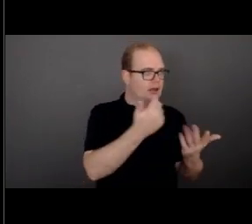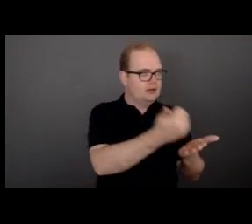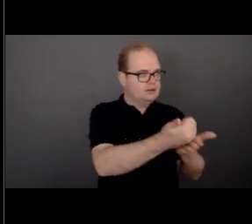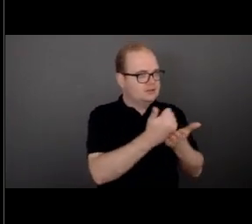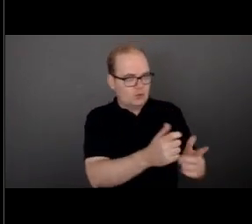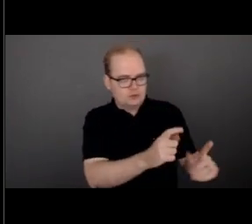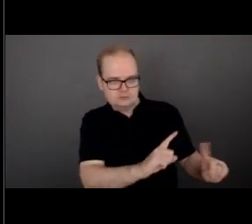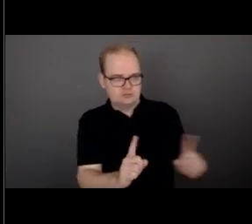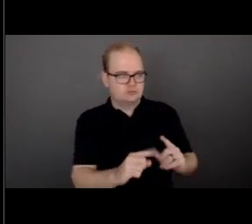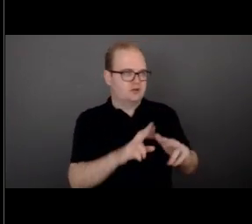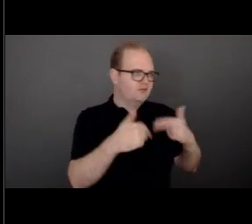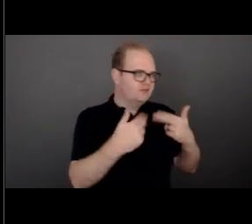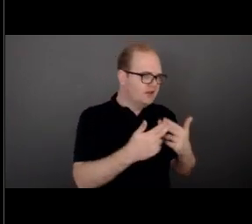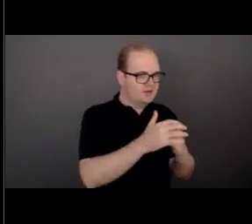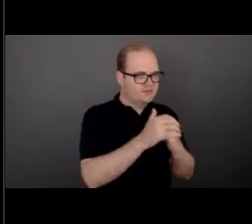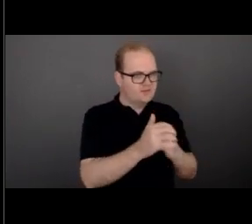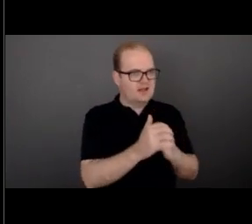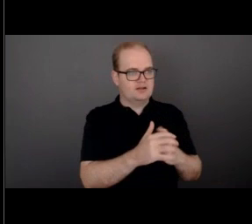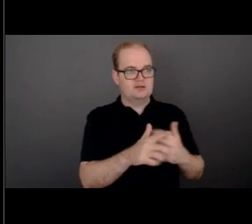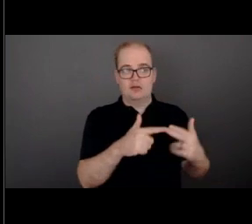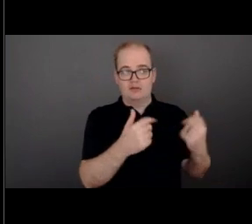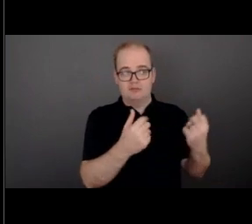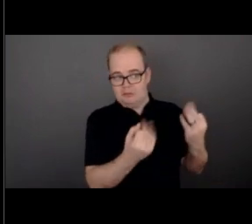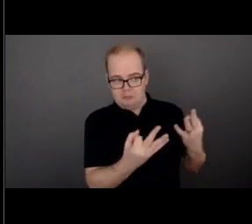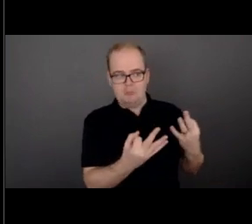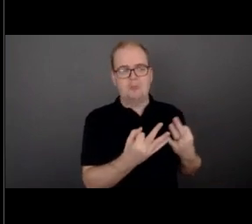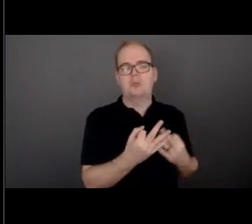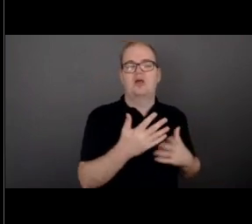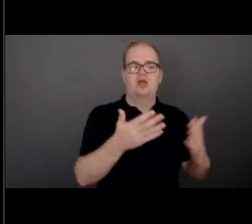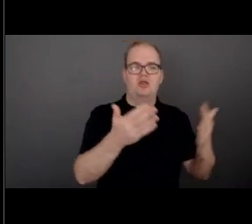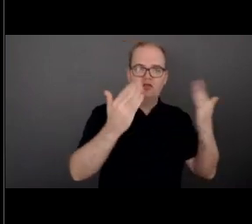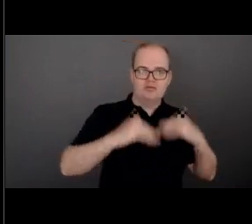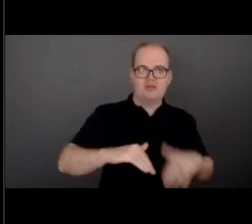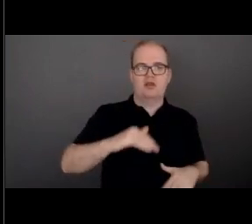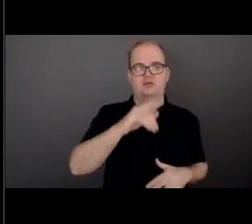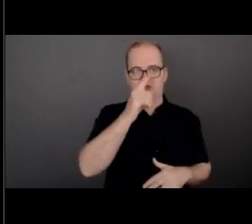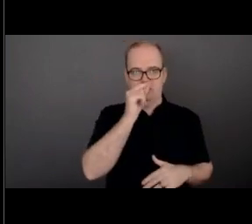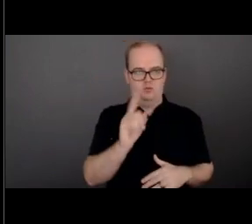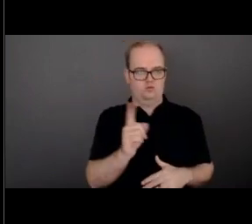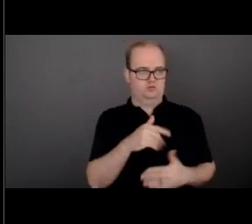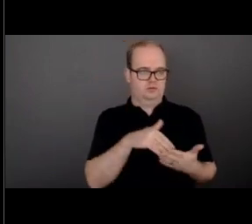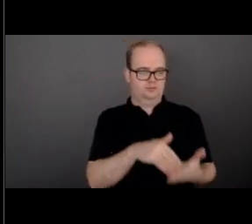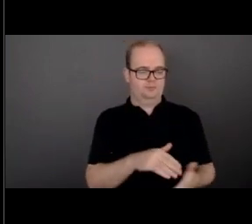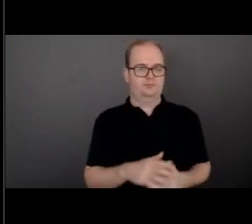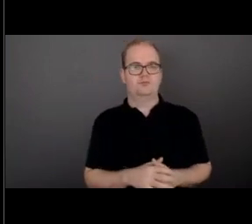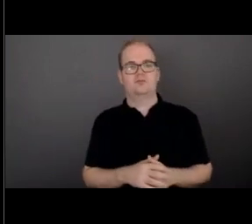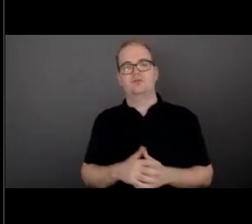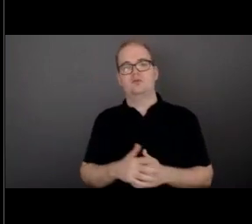So other than an ouster condition the court isn't determining any decisions about who